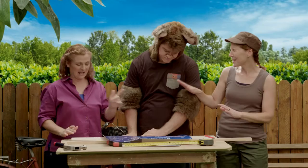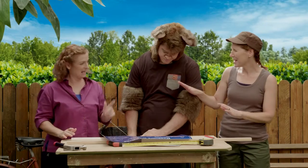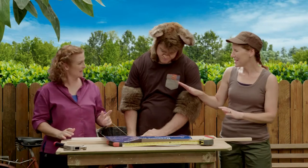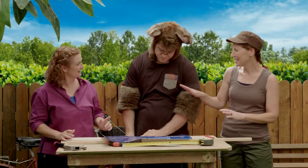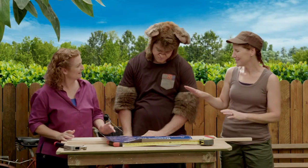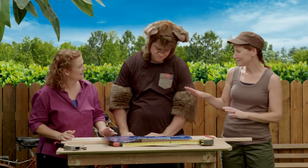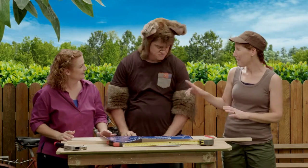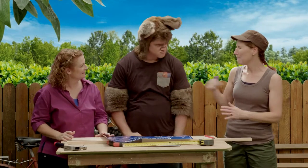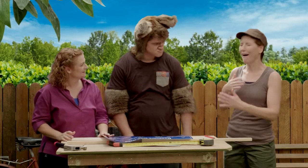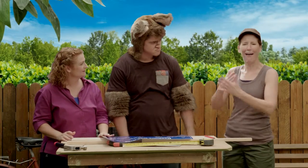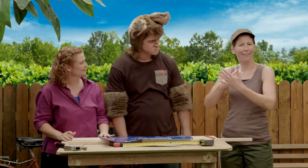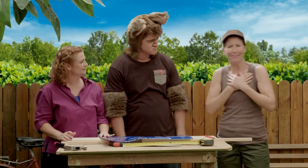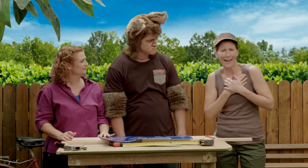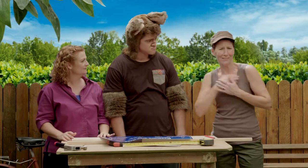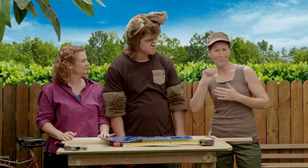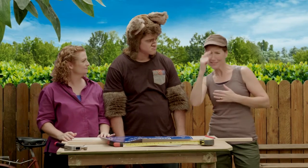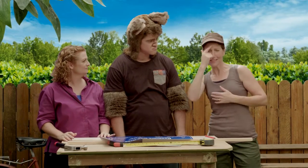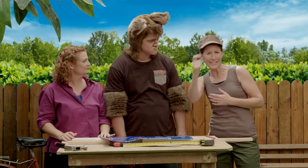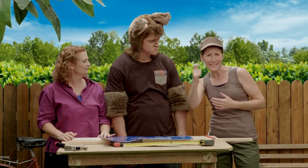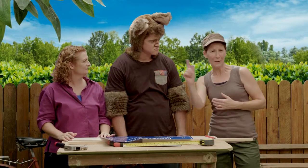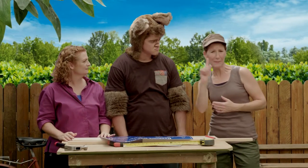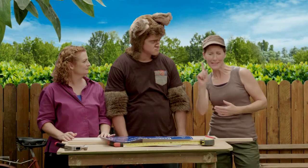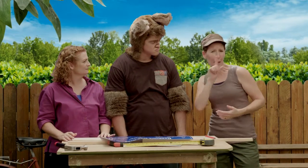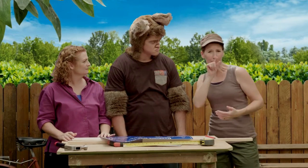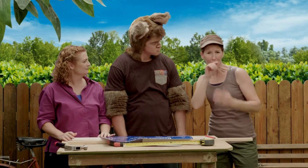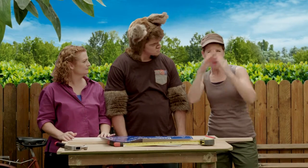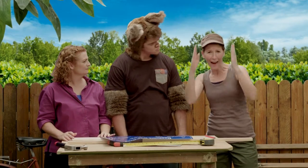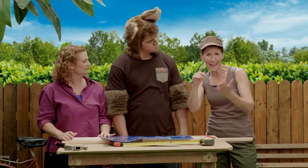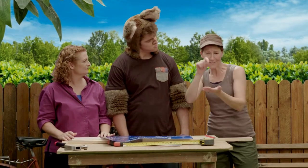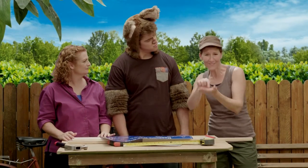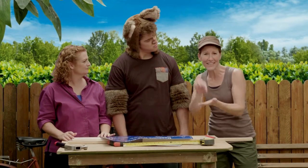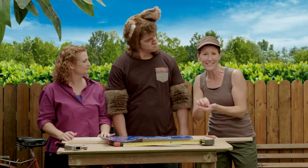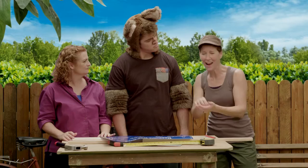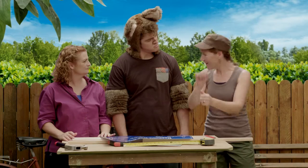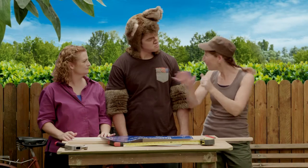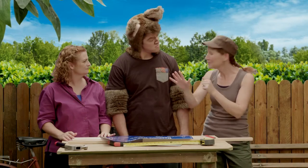But Possum, I do love your idea about the bird feeder. It's a great idea.